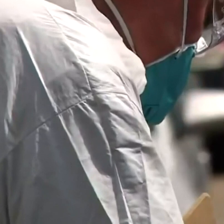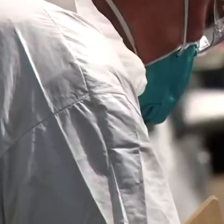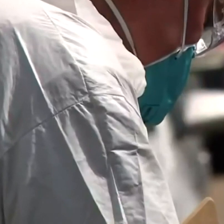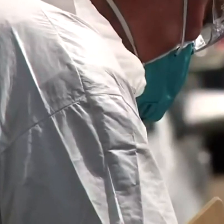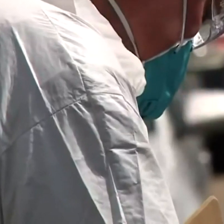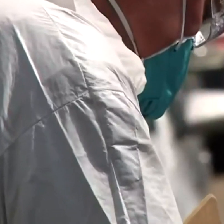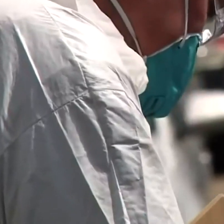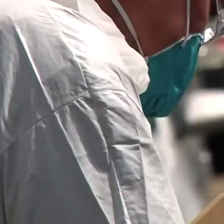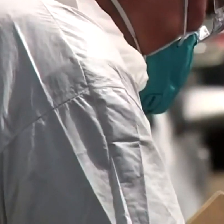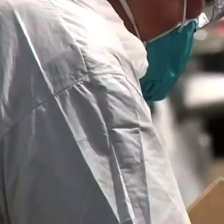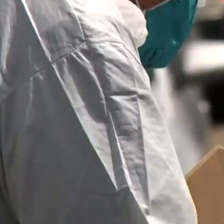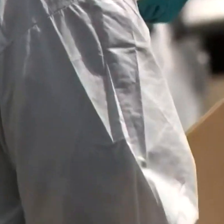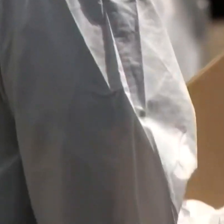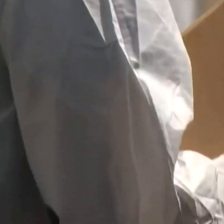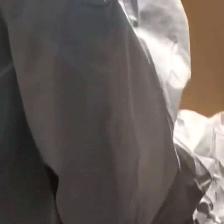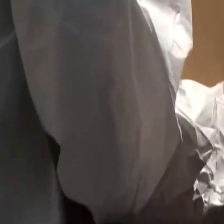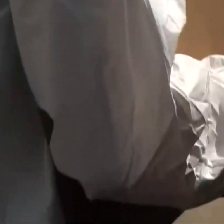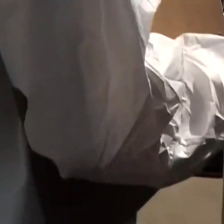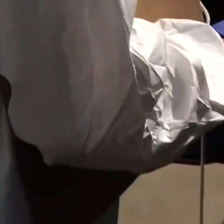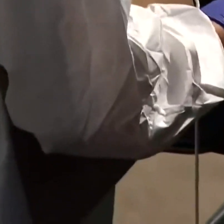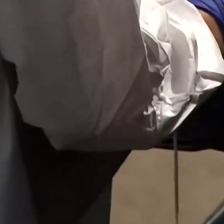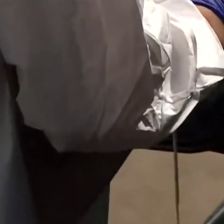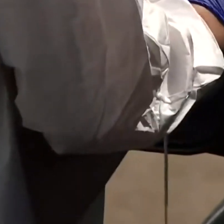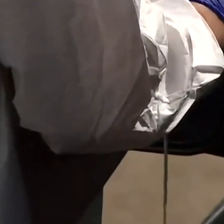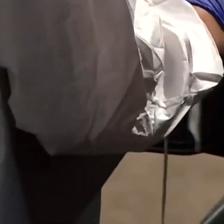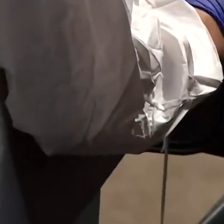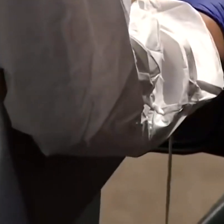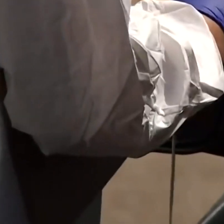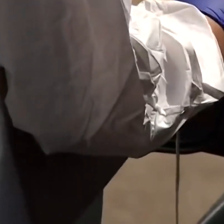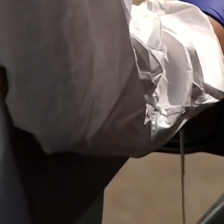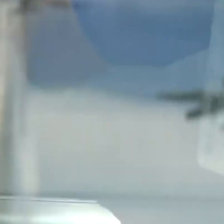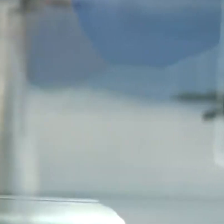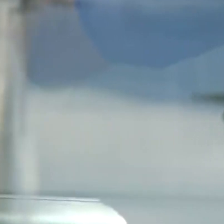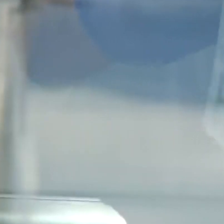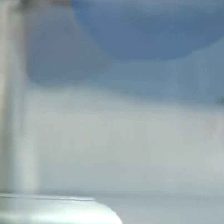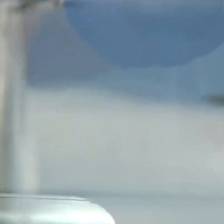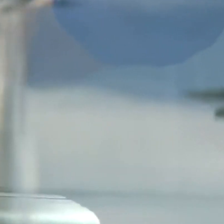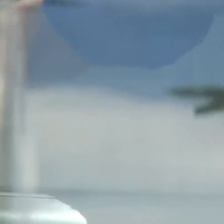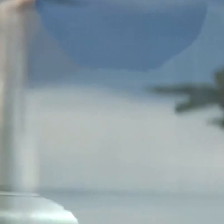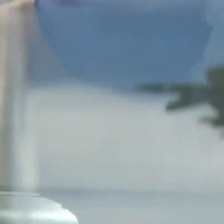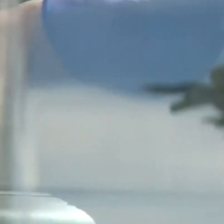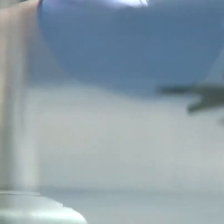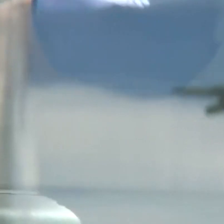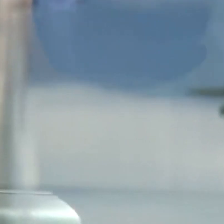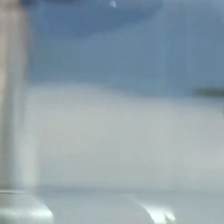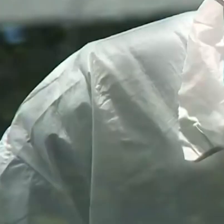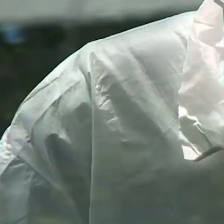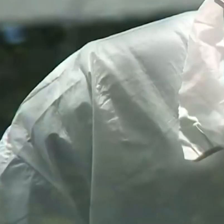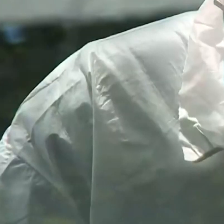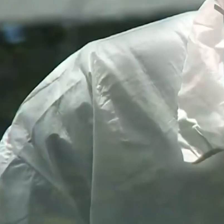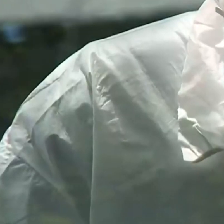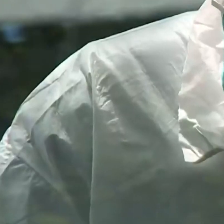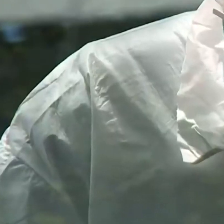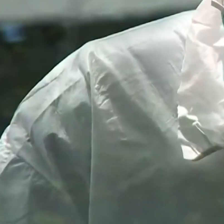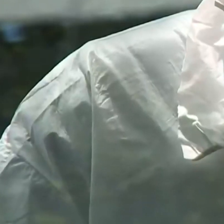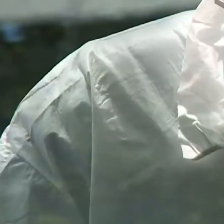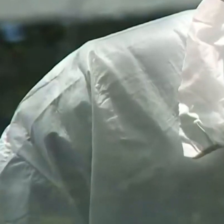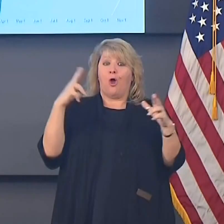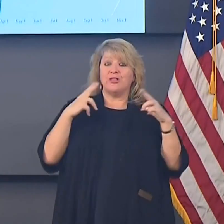YOUR NEIGHBOR. YOUR NEIGHBOR. WHO YOUR NEIGHBOR. WHO ARE YOUR NEIGHBOR. WHO ARE YOU? WHO ARE YOU? WHO ARE YOU? TOGETHER WHO ARE YOU? TOGETHER WE WHO ARE YOU? TOGETHER WE CAN WHO ARE YOU? TOGETHER WE CAN DO WHO ARE YOU? TOGETHER WE CAN DO THIS WHO ARE YOU? TOGETHER WE CAN DO THIS >> WHO ARE YOU? TOGETHER WE CAN DO THIS >> IN TOGETHER WE CAN DO THIS >> IN TOGETHER WE CAN DO THIS >> IN PARTNERSHIP TOGETHER WE CAN DO THIS >> IN PARTNERSHIP WITH TOGETHER WE CAN DO THIS >> IN PARTNERSHIP WITH THE TOGETHER WE CAN DO THIS >> IN PARTNERSHIP WITH THE STATE. PARTNERSHIP WITH THE STATE. PARTNERSHIP WITH THE STATE. FREE PARTNERSHIP WITH THE STATE. FREE TESTING PARTNERSHIP WITH THE STATE. FREE TESTING PICKS PARTNERSHIP WITH THE STATE. FREE TESTING PICKS BACK PARTNERSHIP WITH THE STATE. FREE TESTING PICKS BACK UP FREE TESTING PICKS BACK UP FREE TESTING PICKS BACK UP MONDAY FREE TESTING PICKS BACK UP MONDAY MORNING FREE TESTING PICKS BACK UP MONDAY MORNING INTANGIBLE MONDAY MORNING INTANGIBLE MONDAY MORNING INTANGIBLE TANGIBLE MONDAY MORNING INTANGIBLE TANGIBLE HOW MONDAY MORNING INTANGIBLE TANGIBLE HOW A MONDAY MORNING INTANGIBLE TANGIBLE HOW A PARISH MONDAY MORNING INTANGIBLE TANGIBLE HOW A PARISH KANTER TANGIBLE HOW A PARISH KANTER